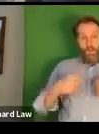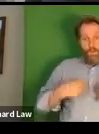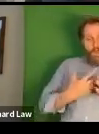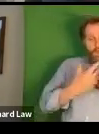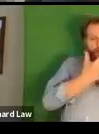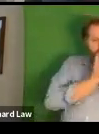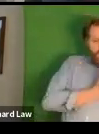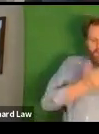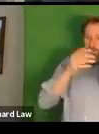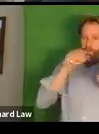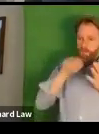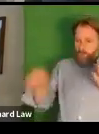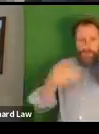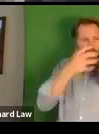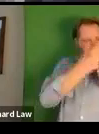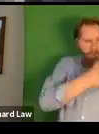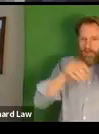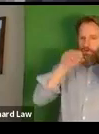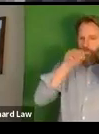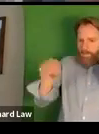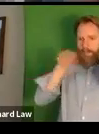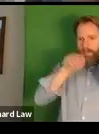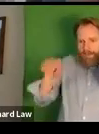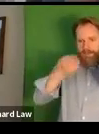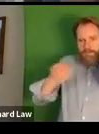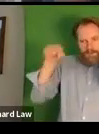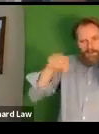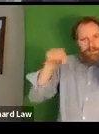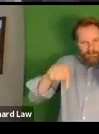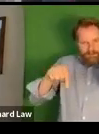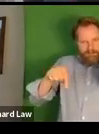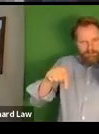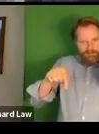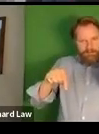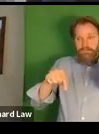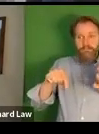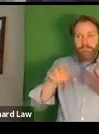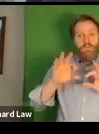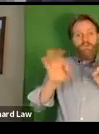in the letter we got two weeks ago that there will be no reduction in our